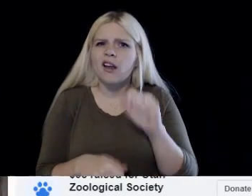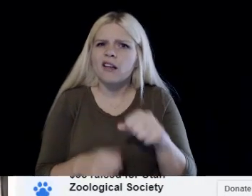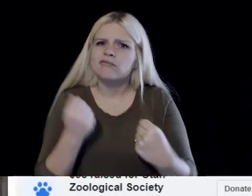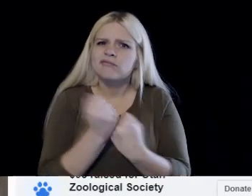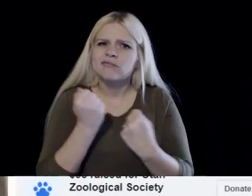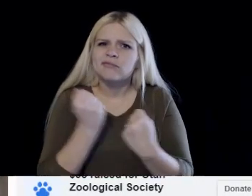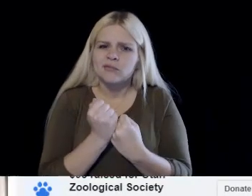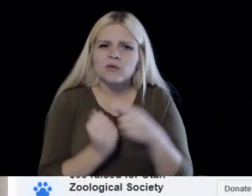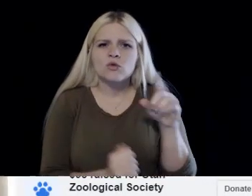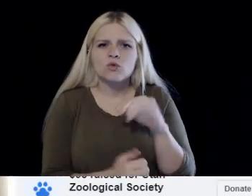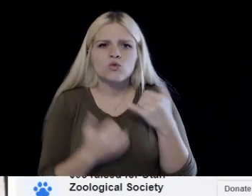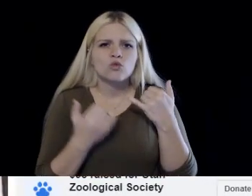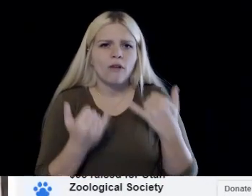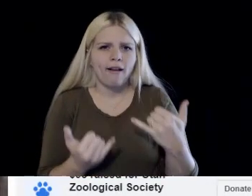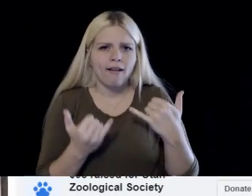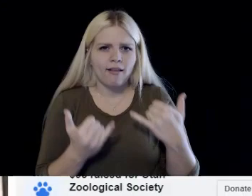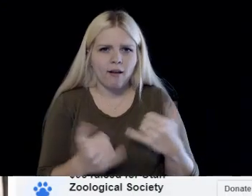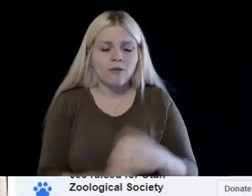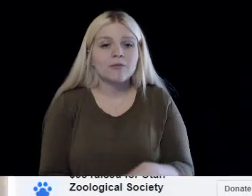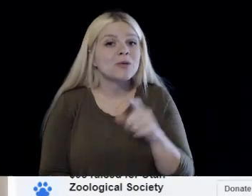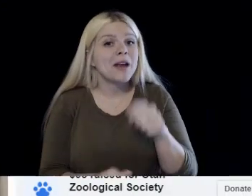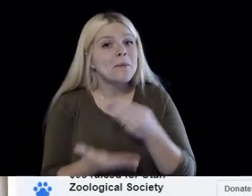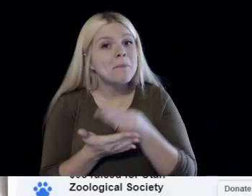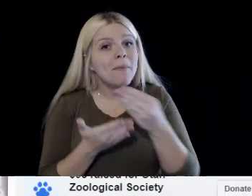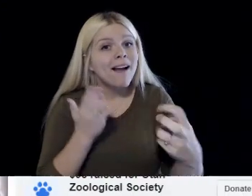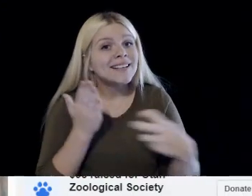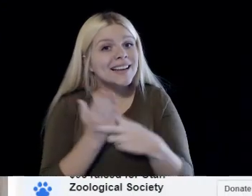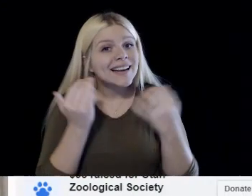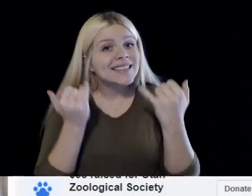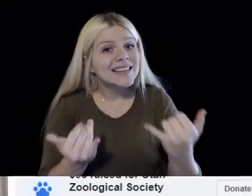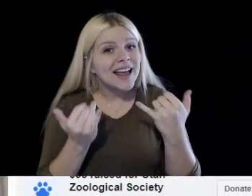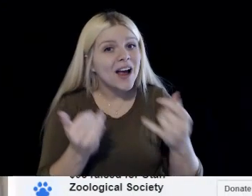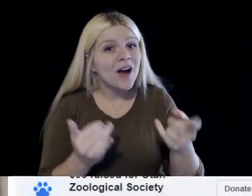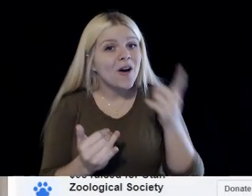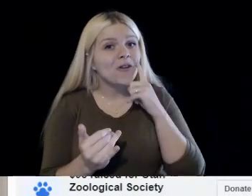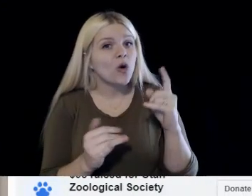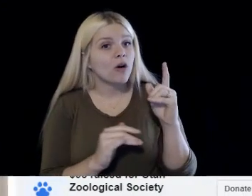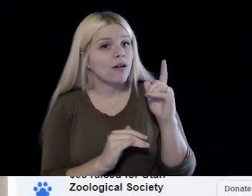You can buy tickets now, to use later- you can buy/renew/upgrade your membership to